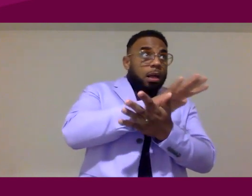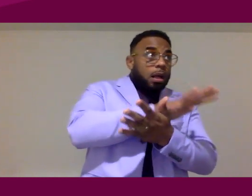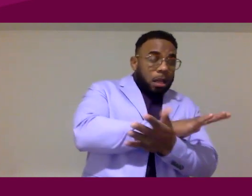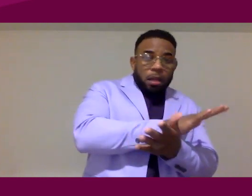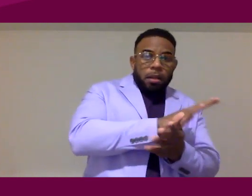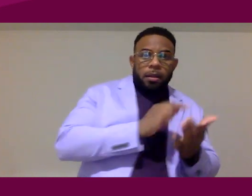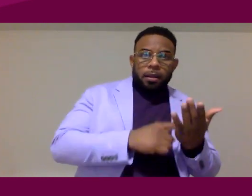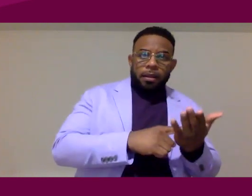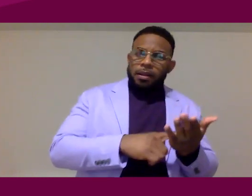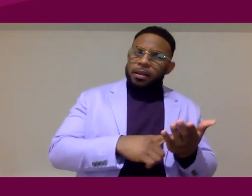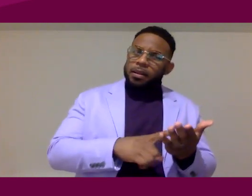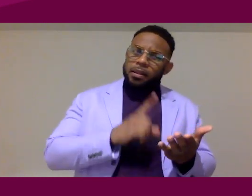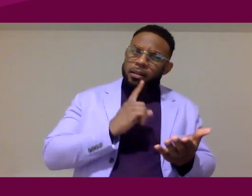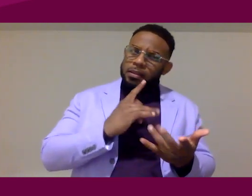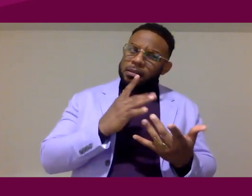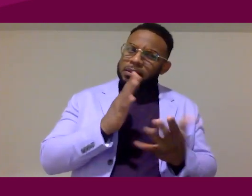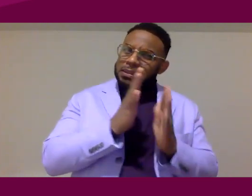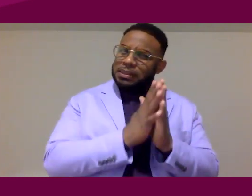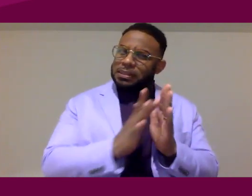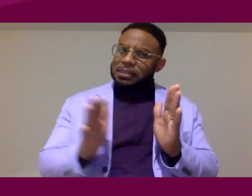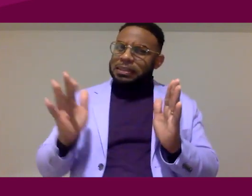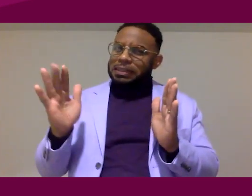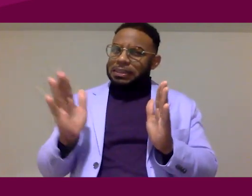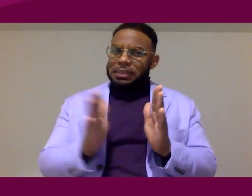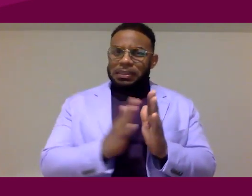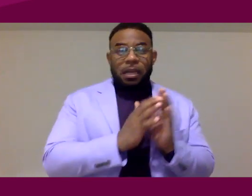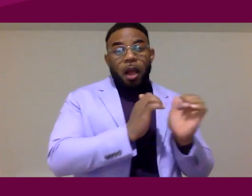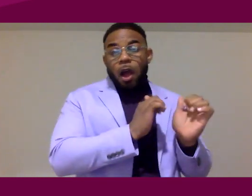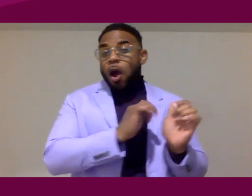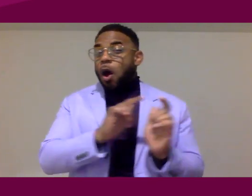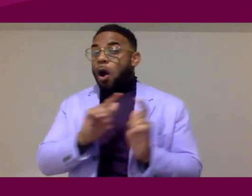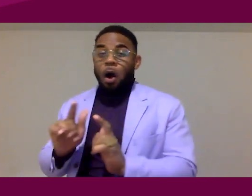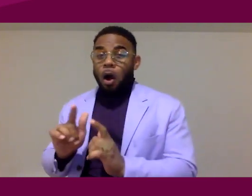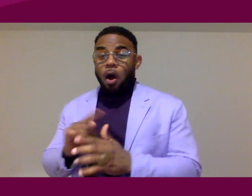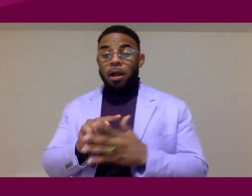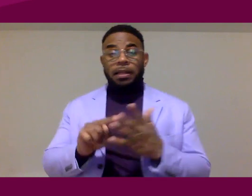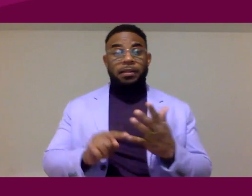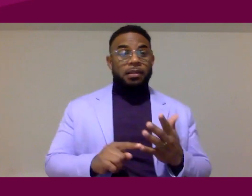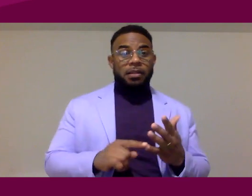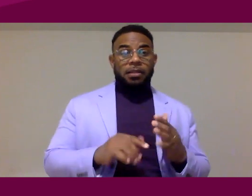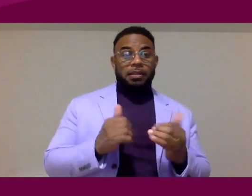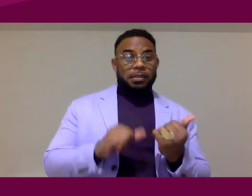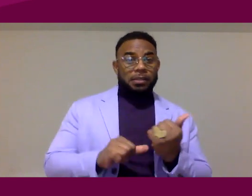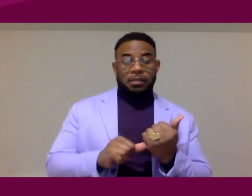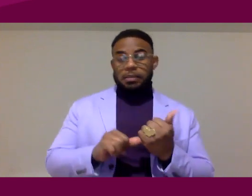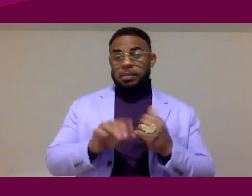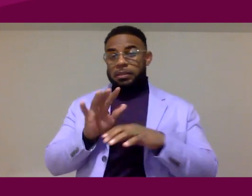And so there's spectrum in all of these assistive and adaptive technologies.